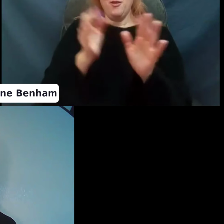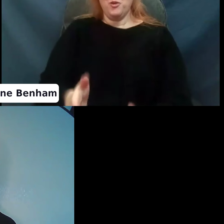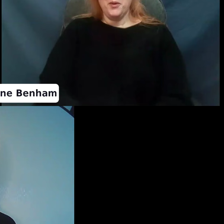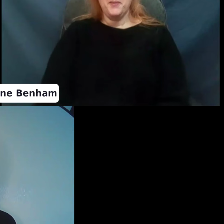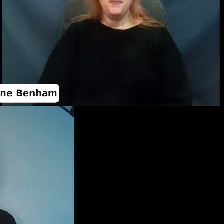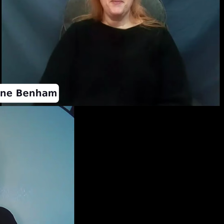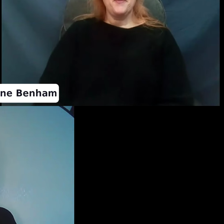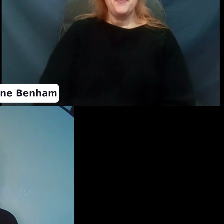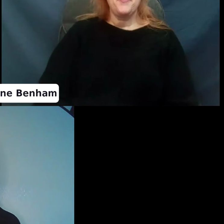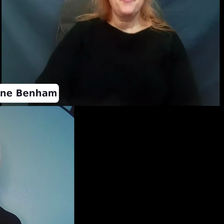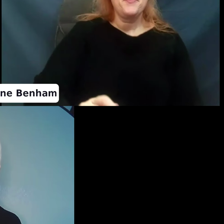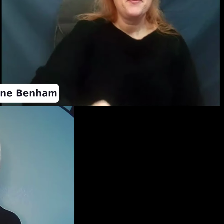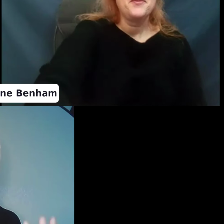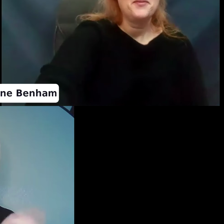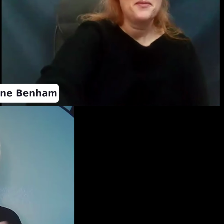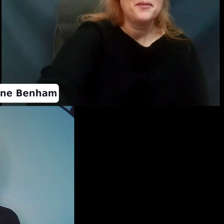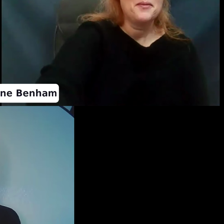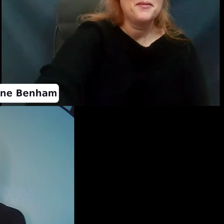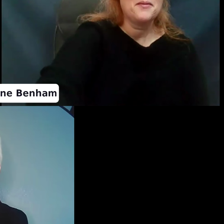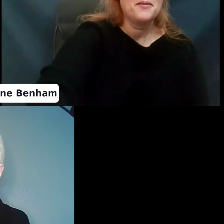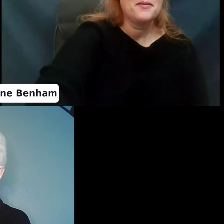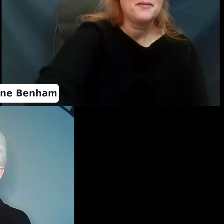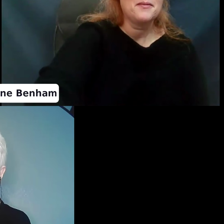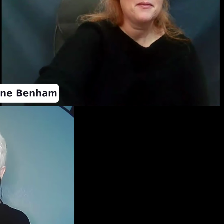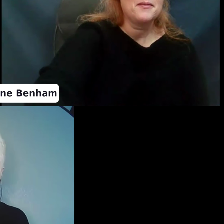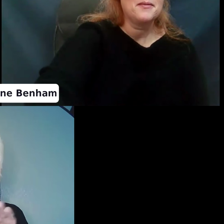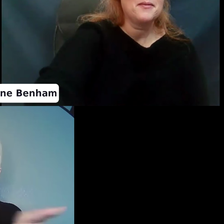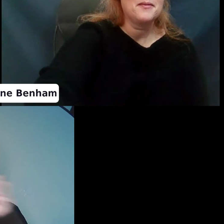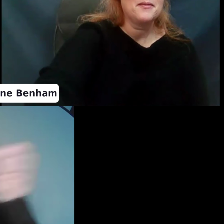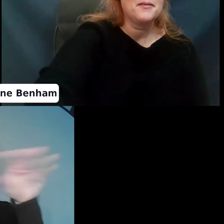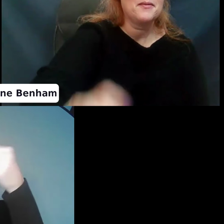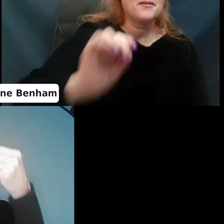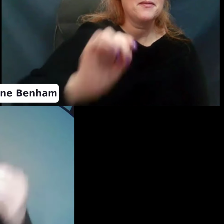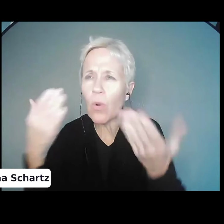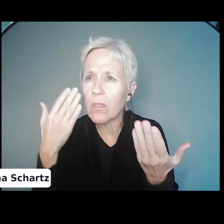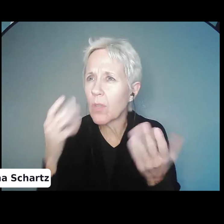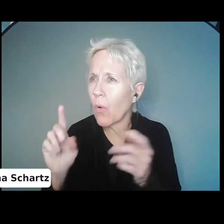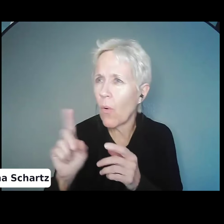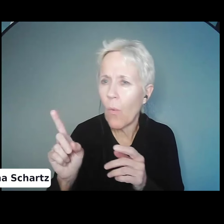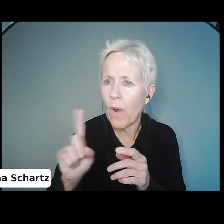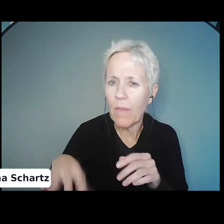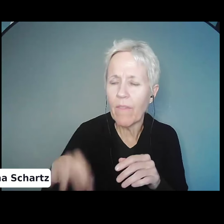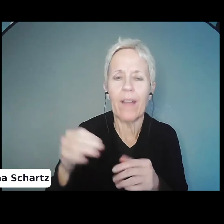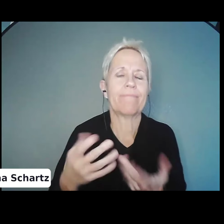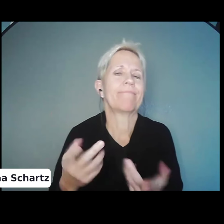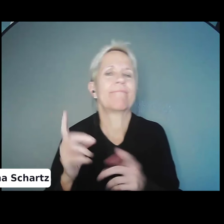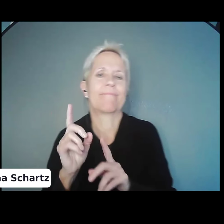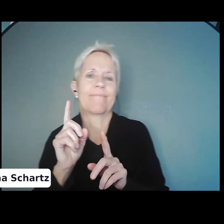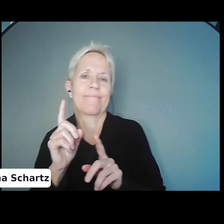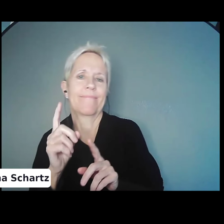Angie: And they sell braille and various iterations of large print and high contrast cards for different -- they have different types of playing cards for different visual impairments. And how do you get those you don't just see them on the selves Angie: No. Walmart or something.